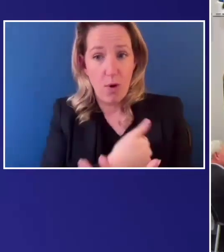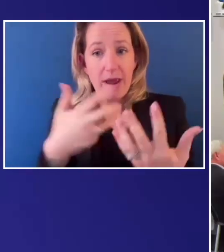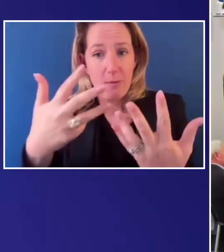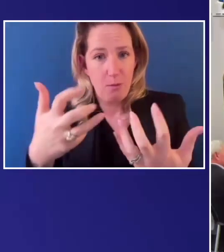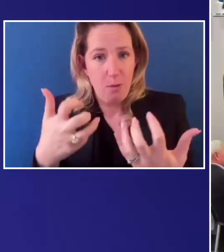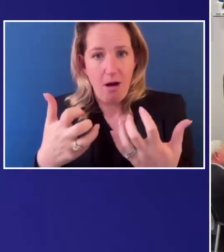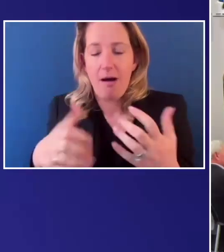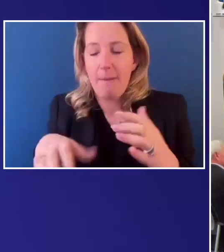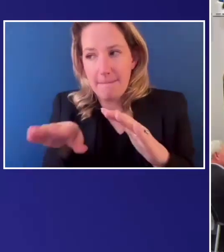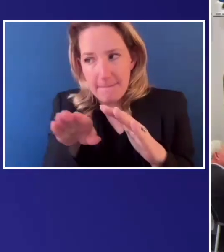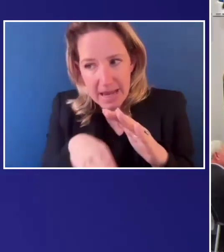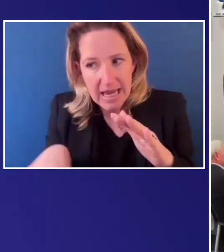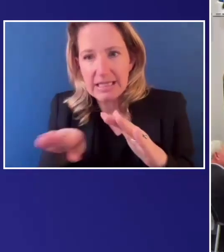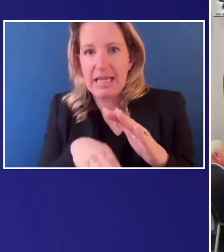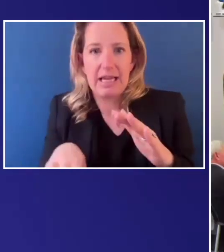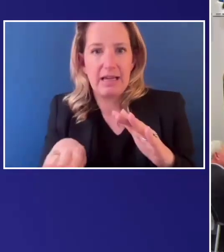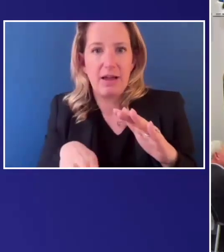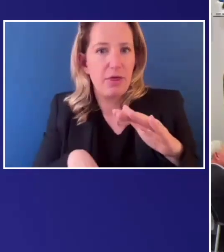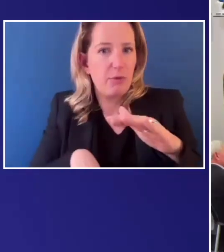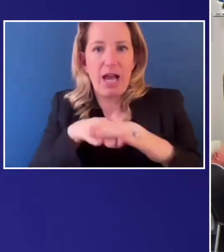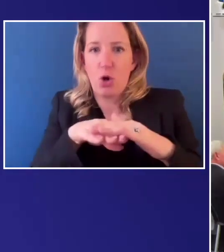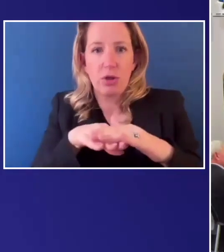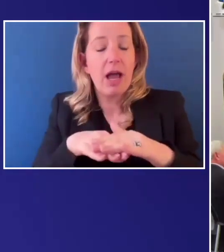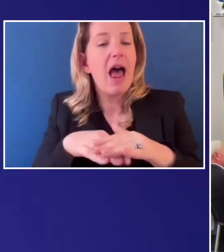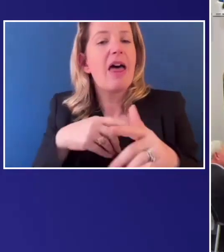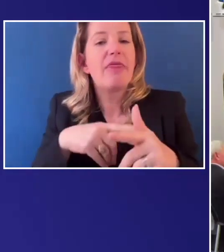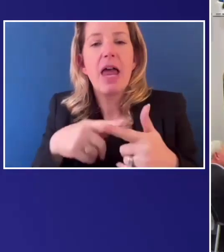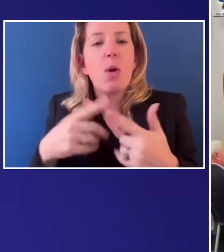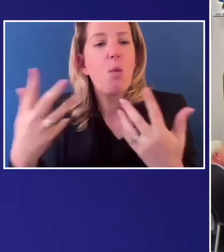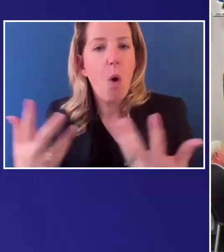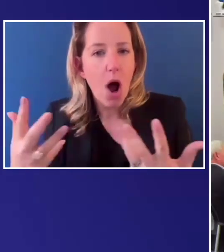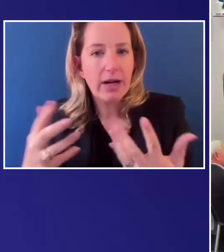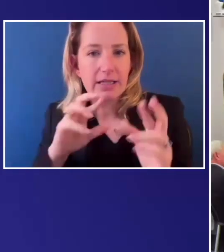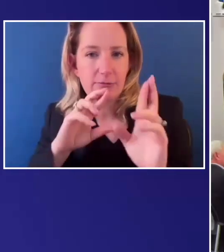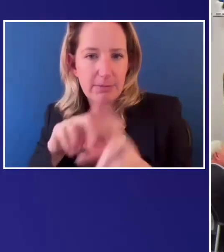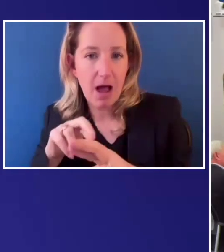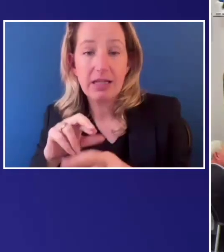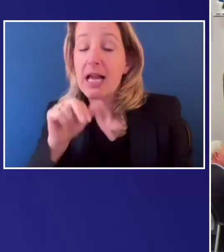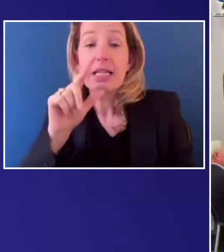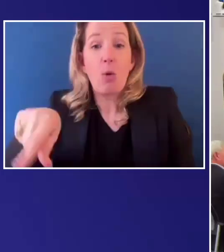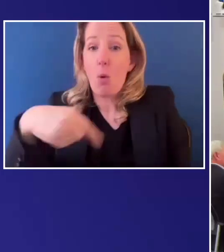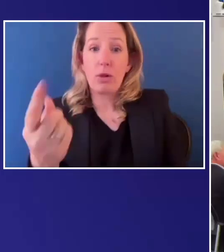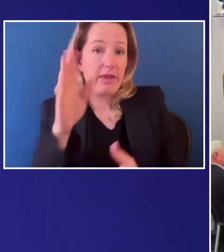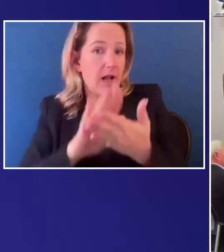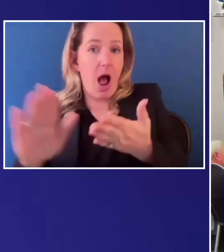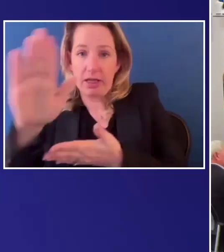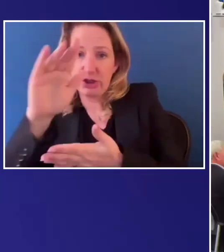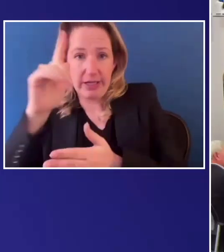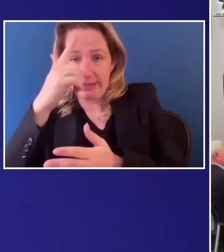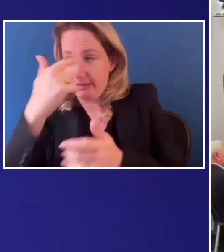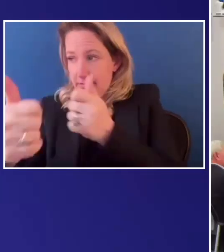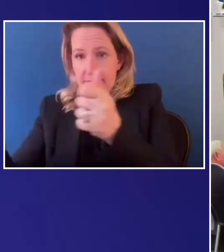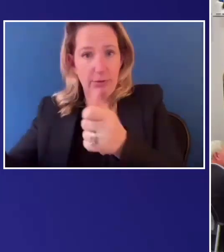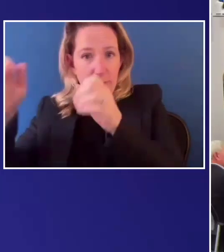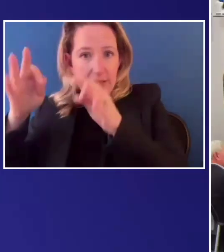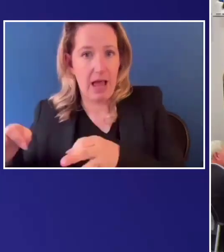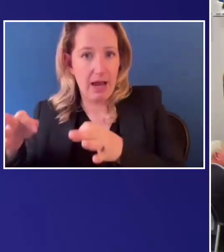threshold? If it doesn't, then what is a response? It doesn't have to only be on the institution. So I hear you that you are in a state where